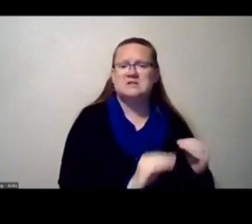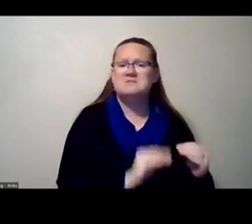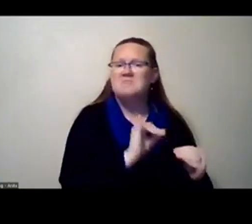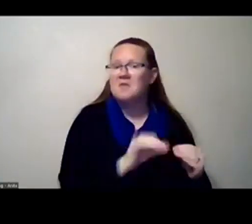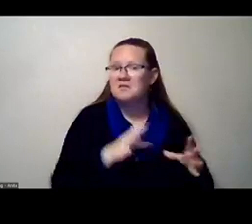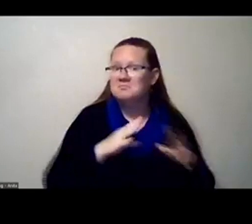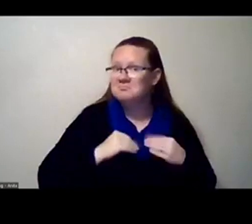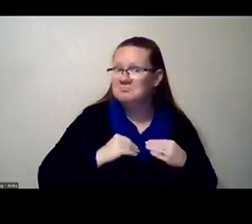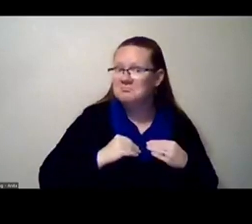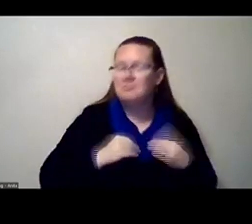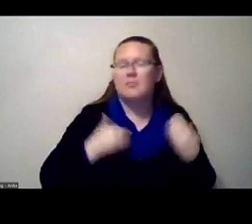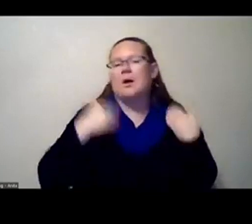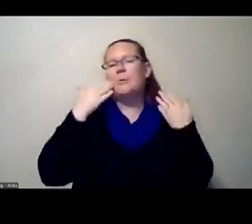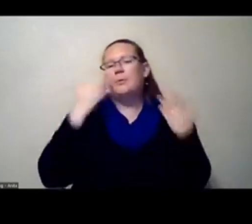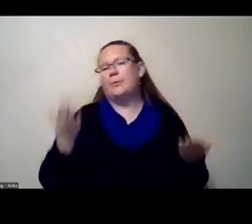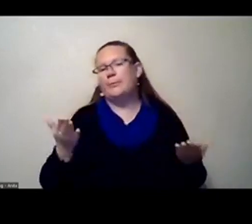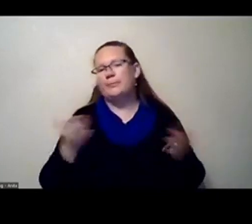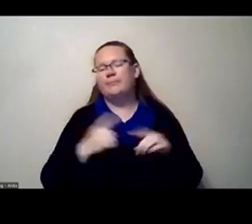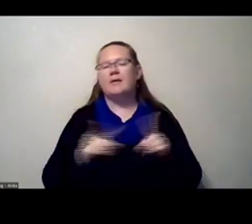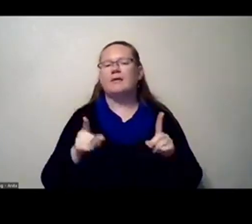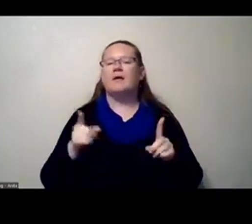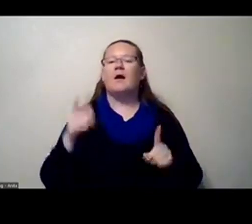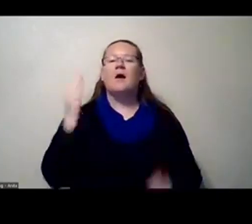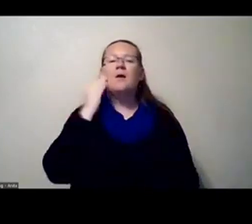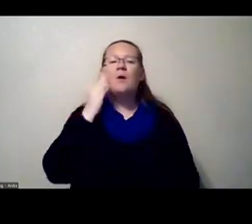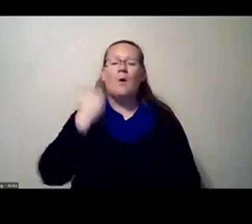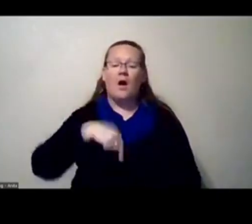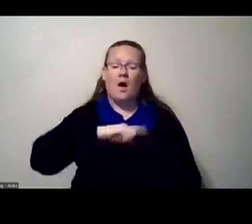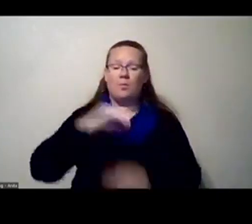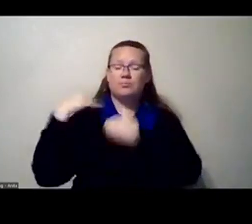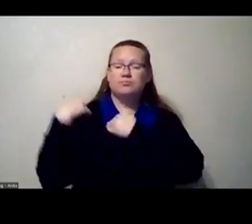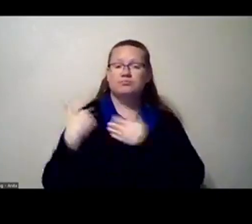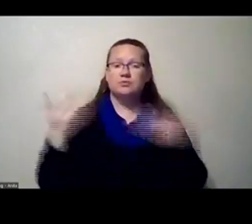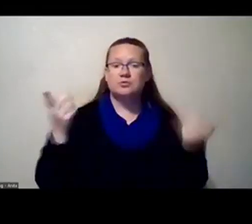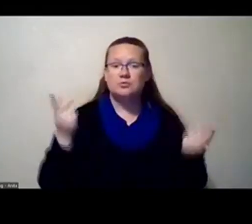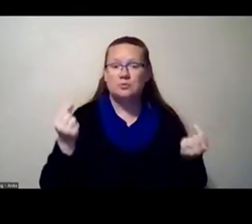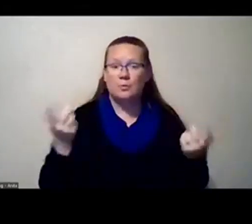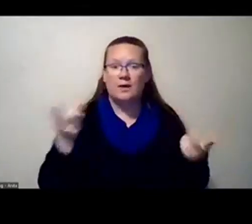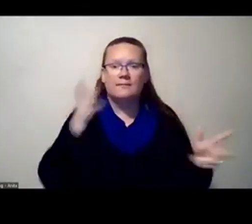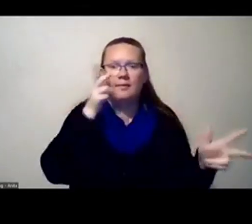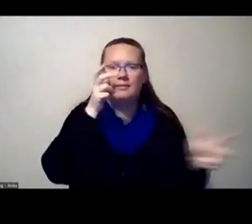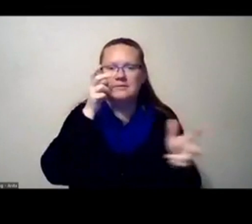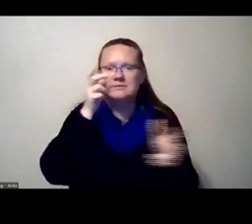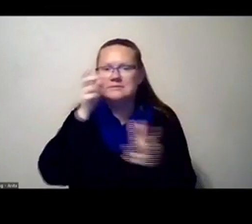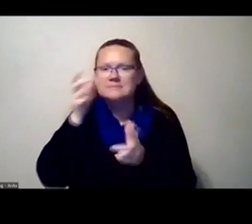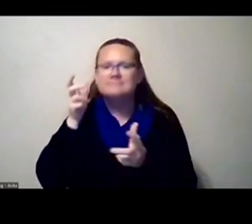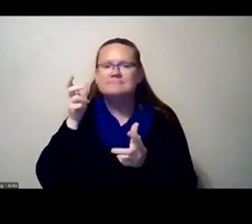But I do know that the job of all of us is to listen and so I don't think that it's not.